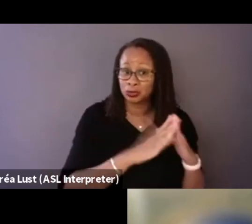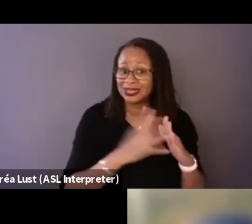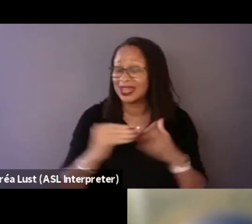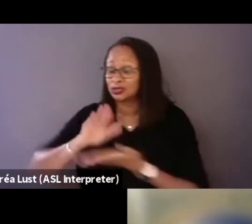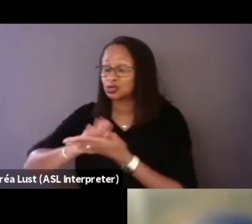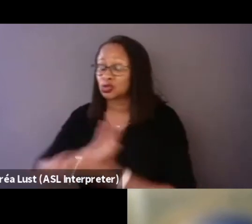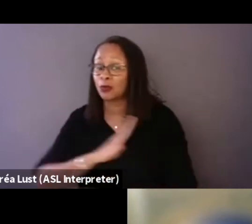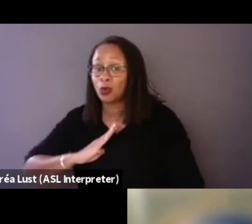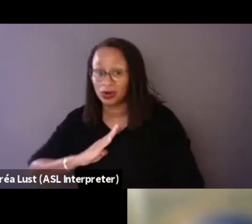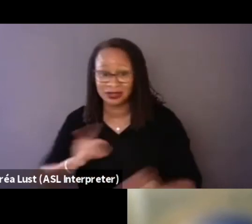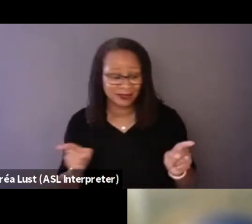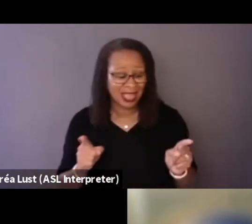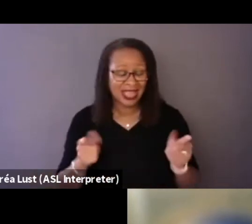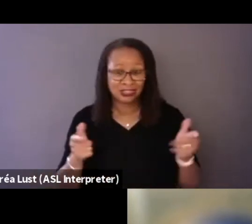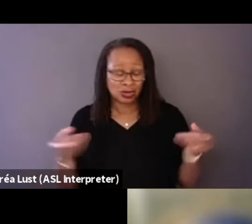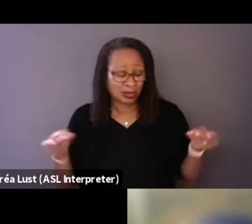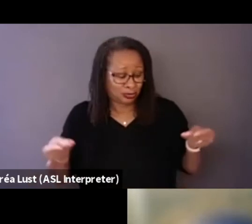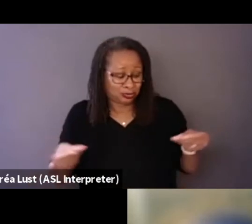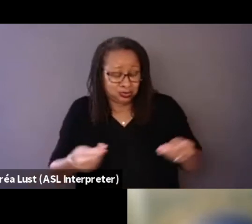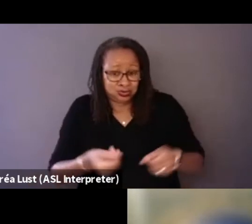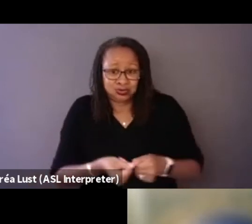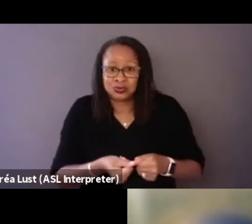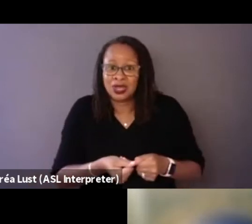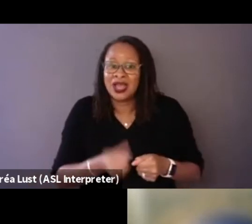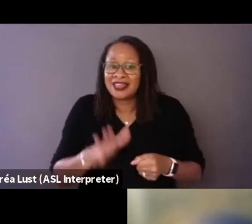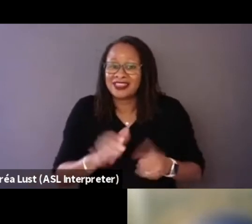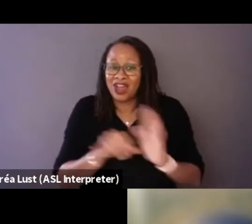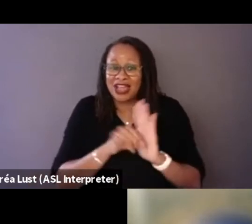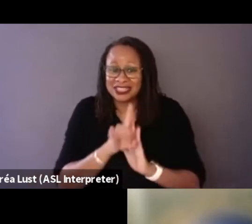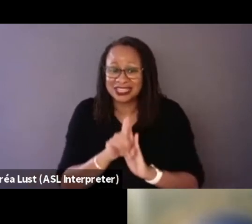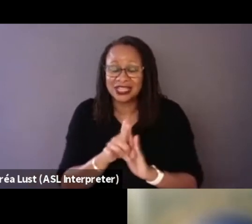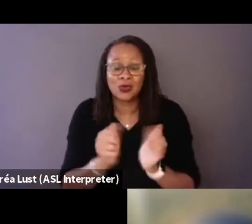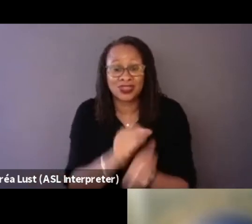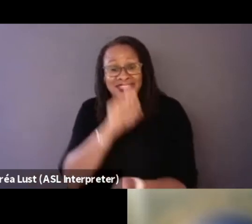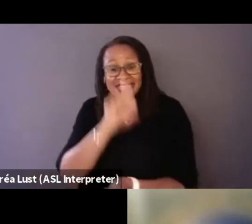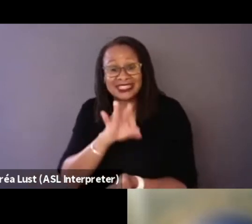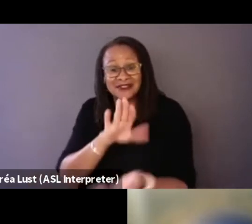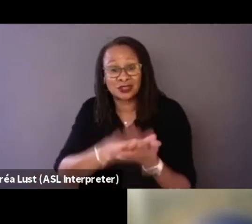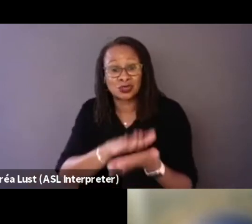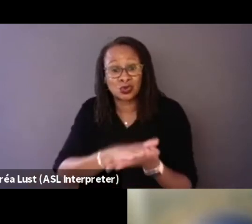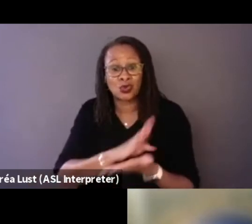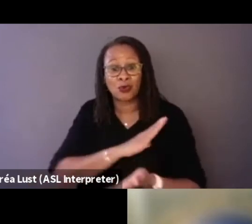and trying to reconcile their own identity with the needs of the school board as a politician